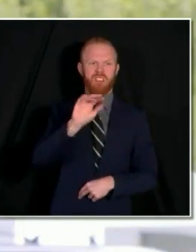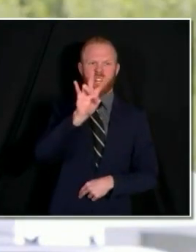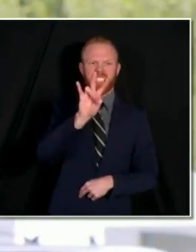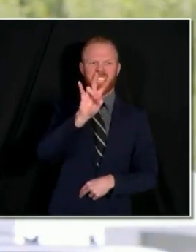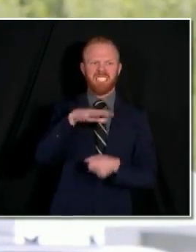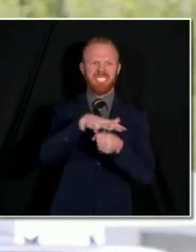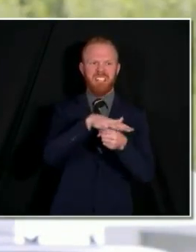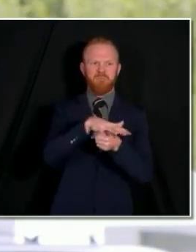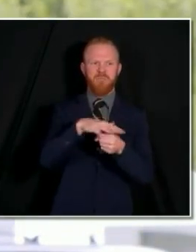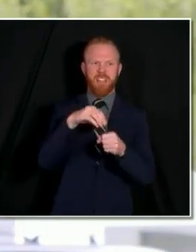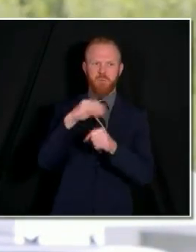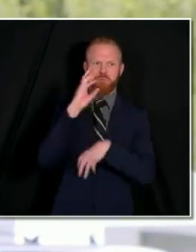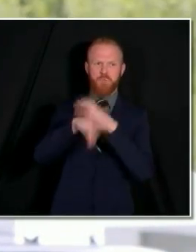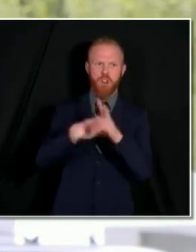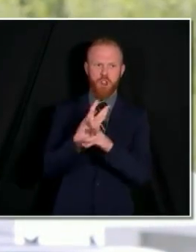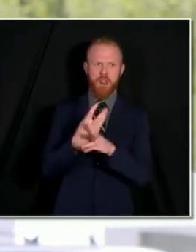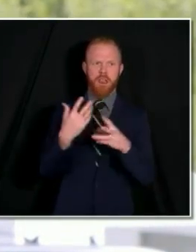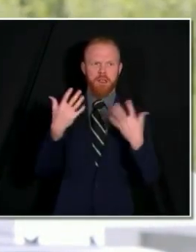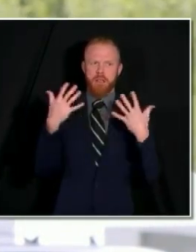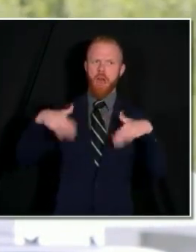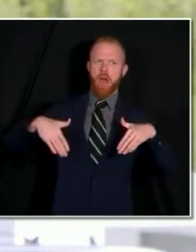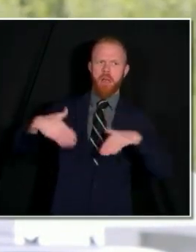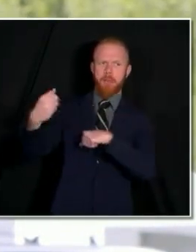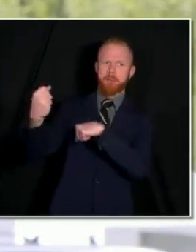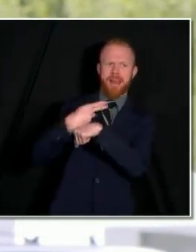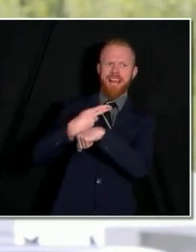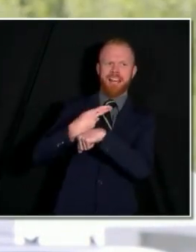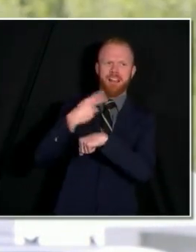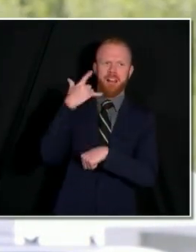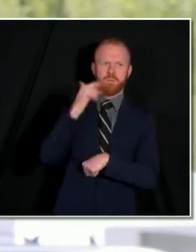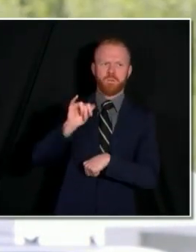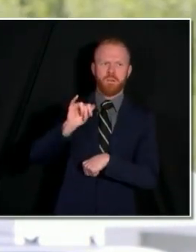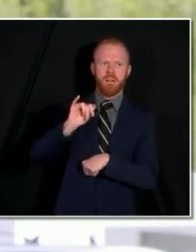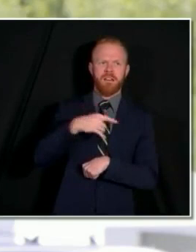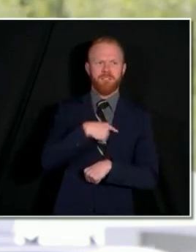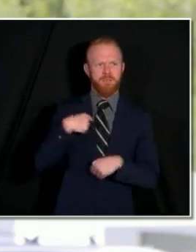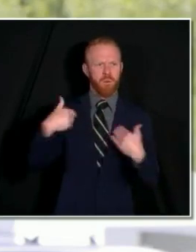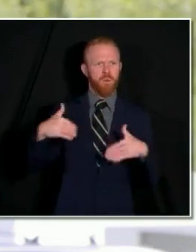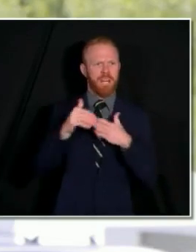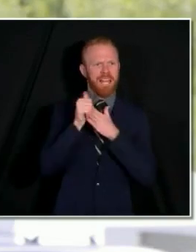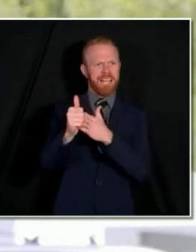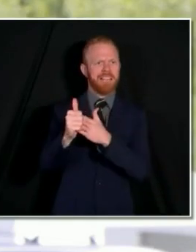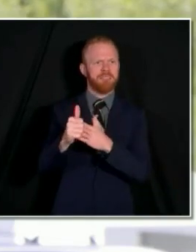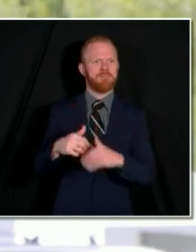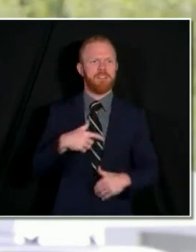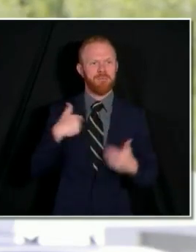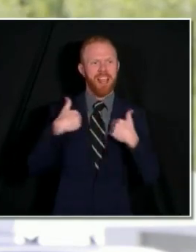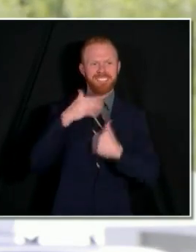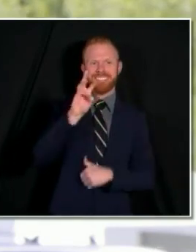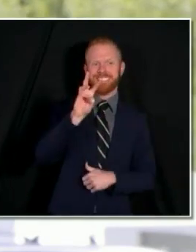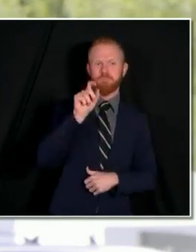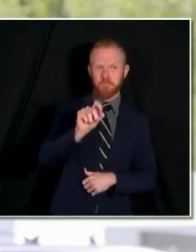WE HAVE SEEN VACCINATION JURISDICTIONS IN THE WORLD THAT AND MINISTER MORE DOSES